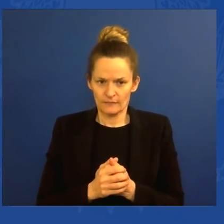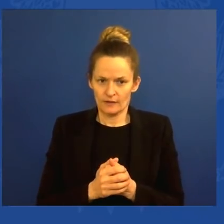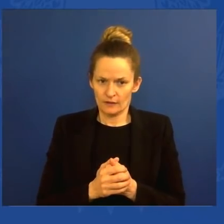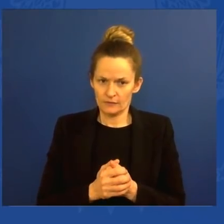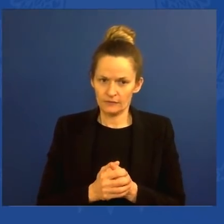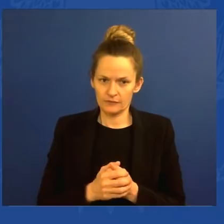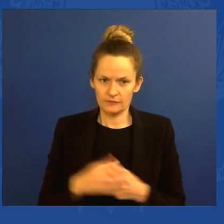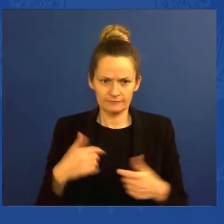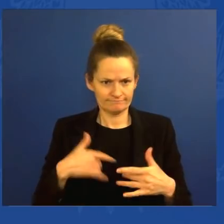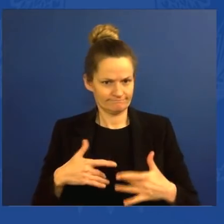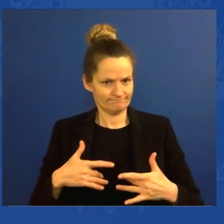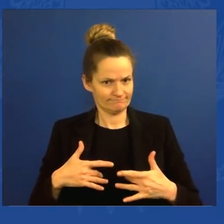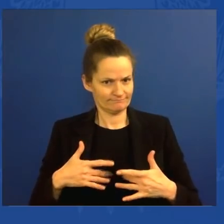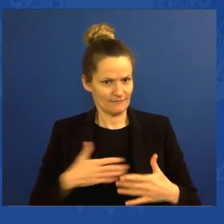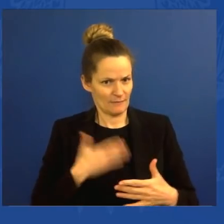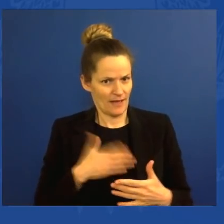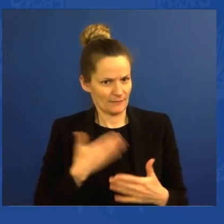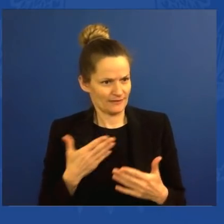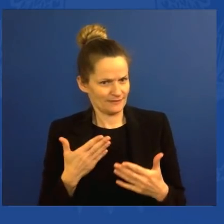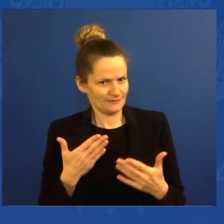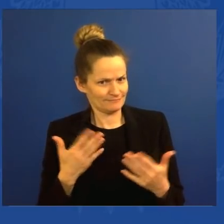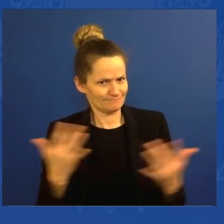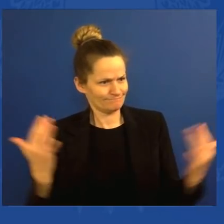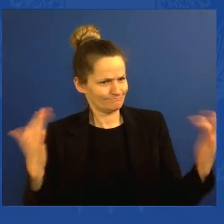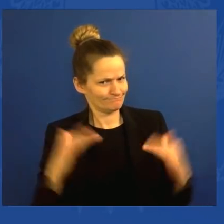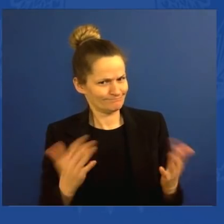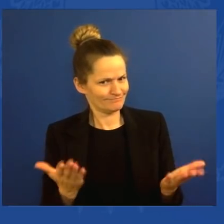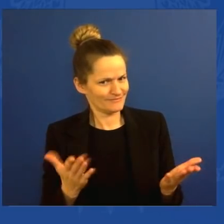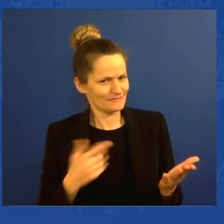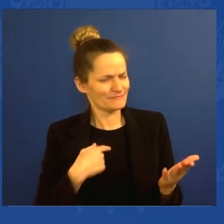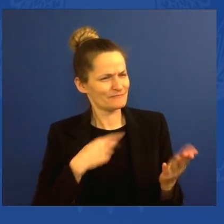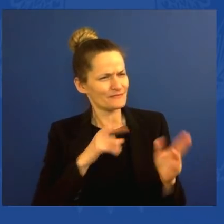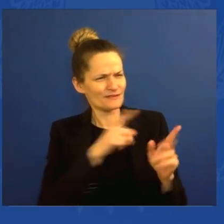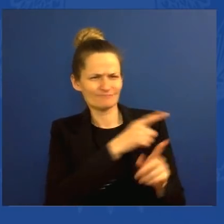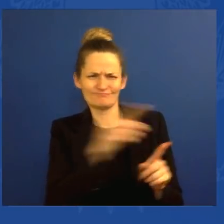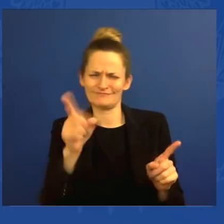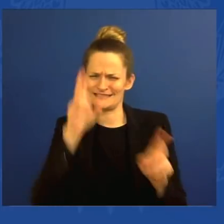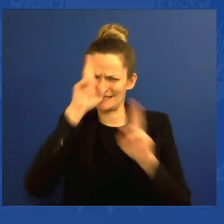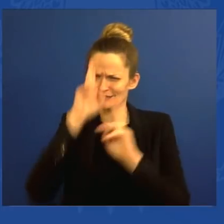and particularly by the governor from Indiana, Eric Holcomb;